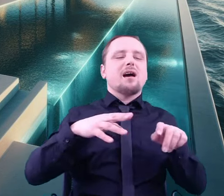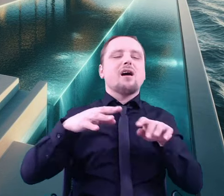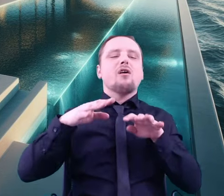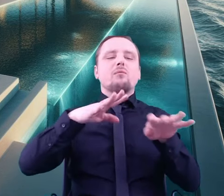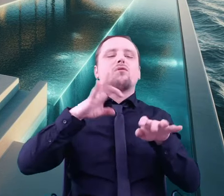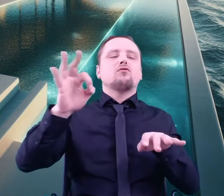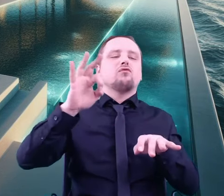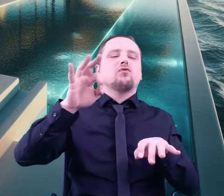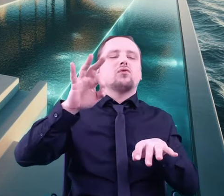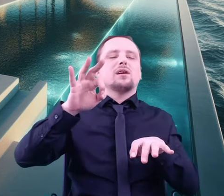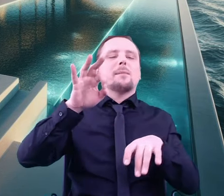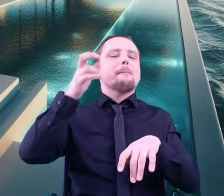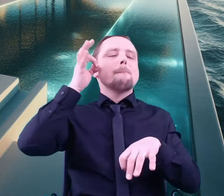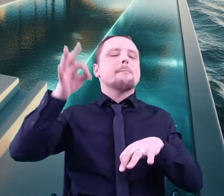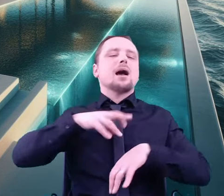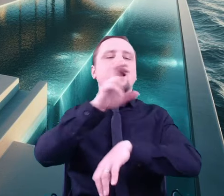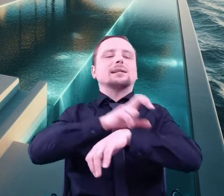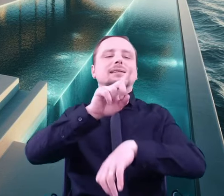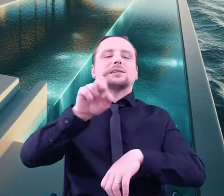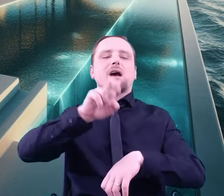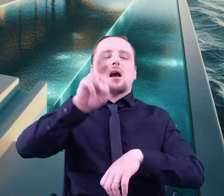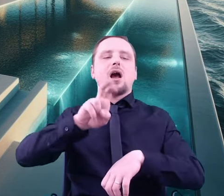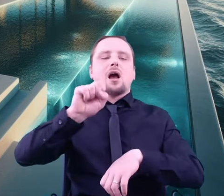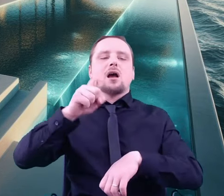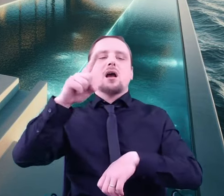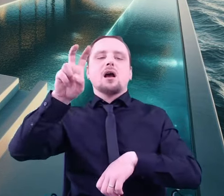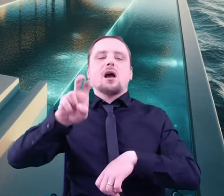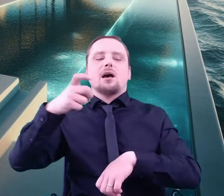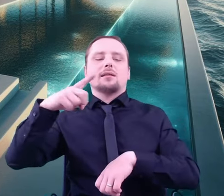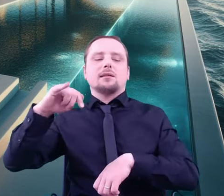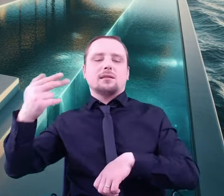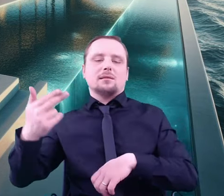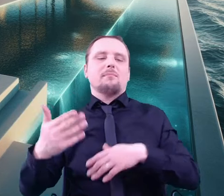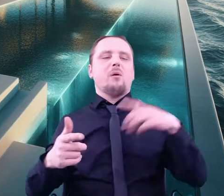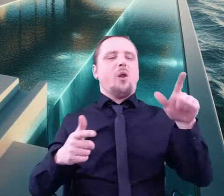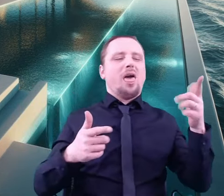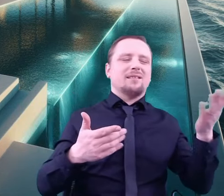The villa on the left is still somewhat lacking in visual appeal. On the right as well, in our opinion, of course.